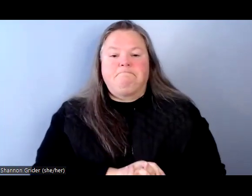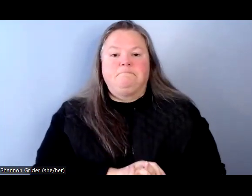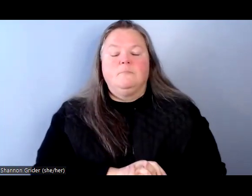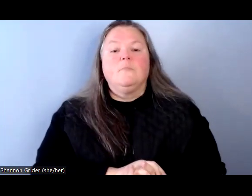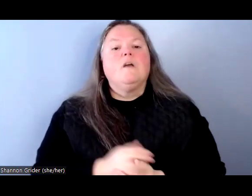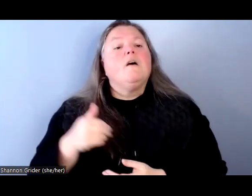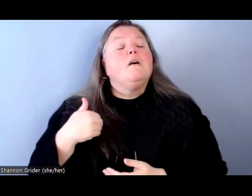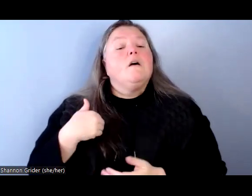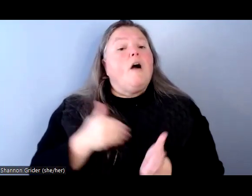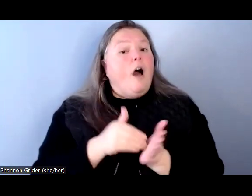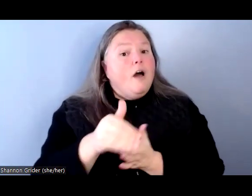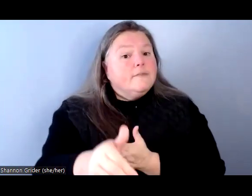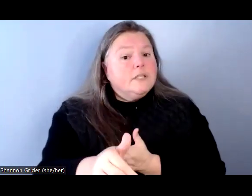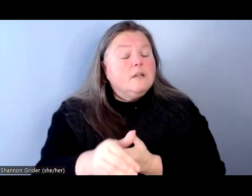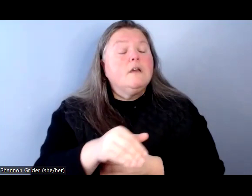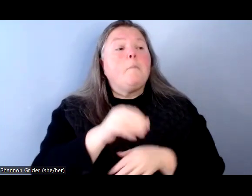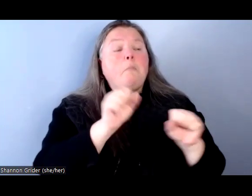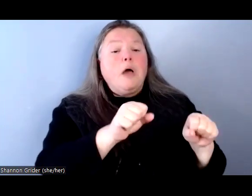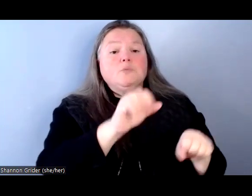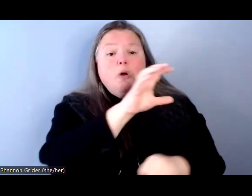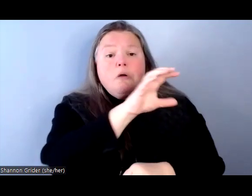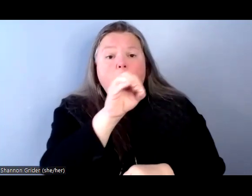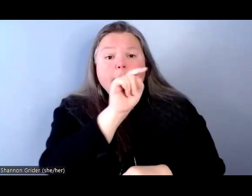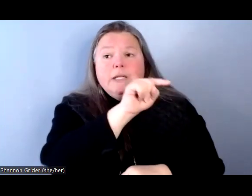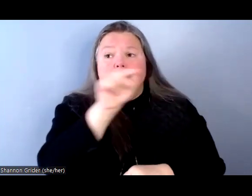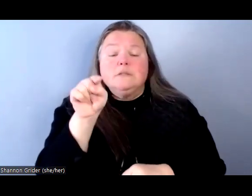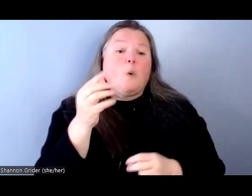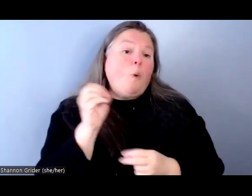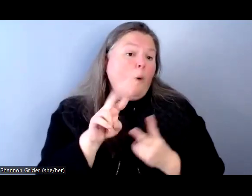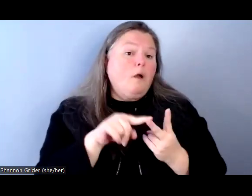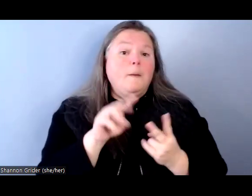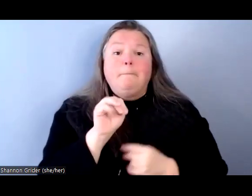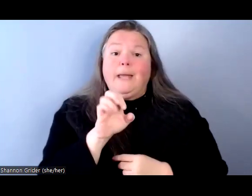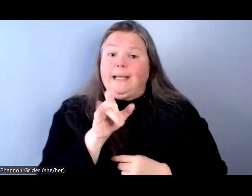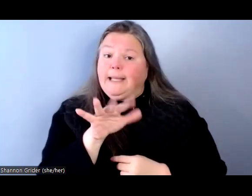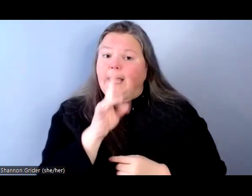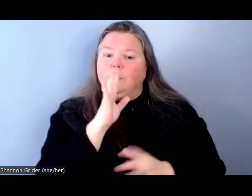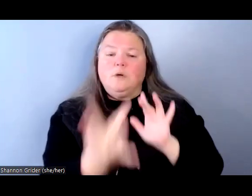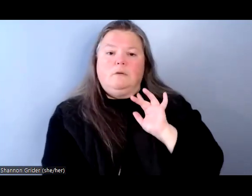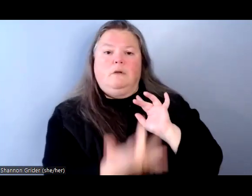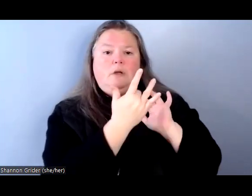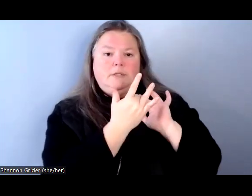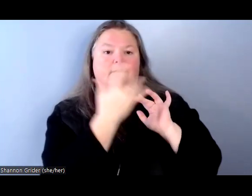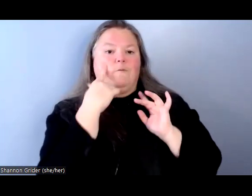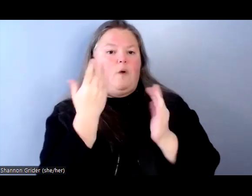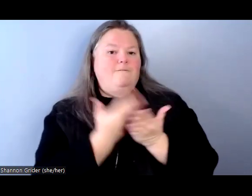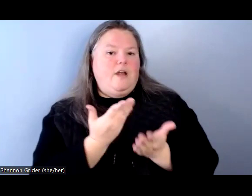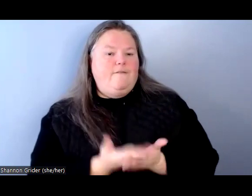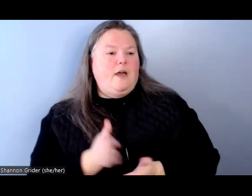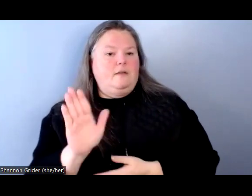We often have potential employers or Medicaid verify